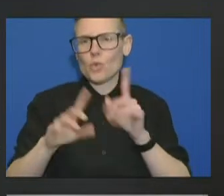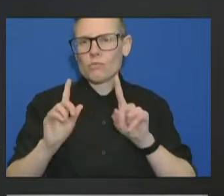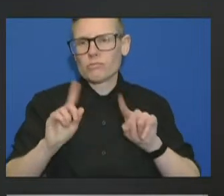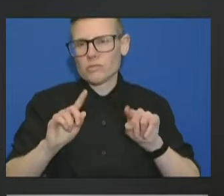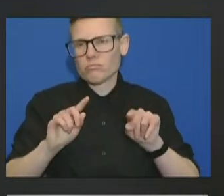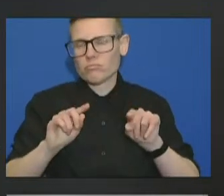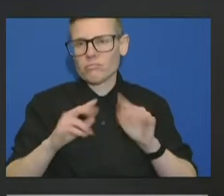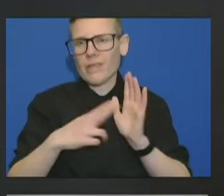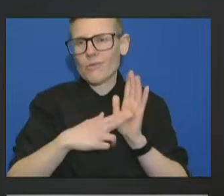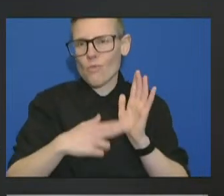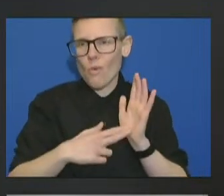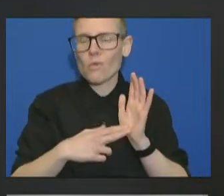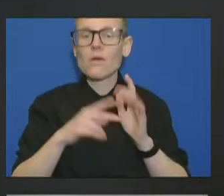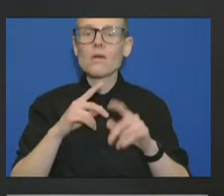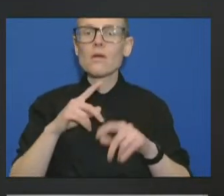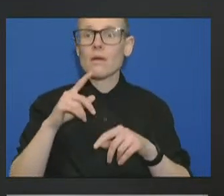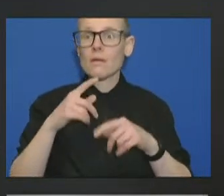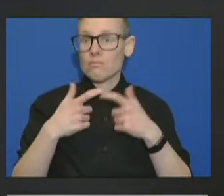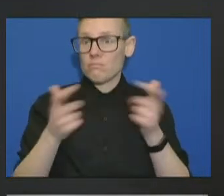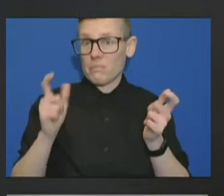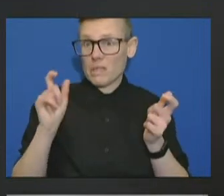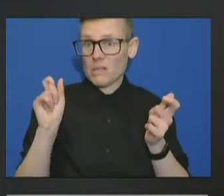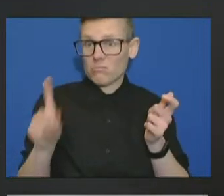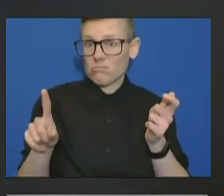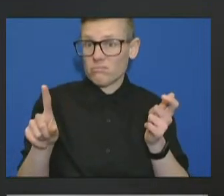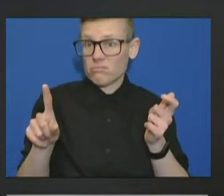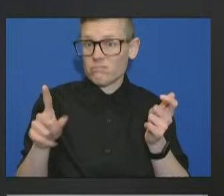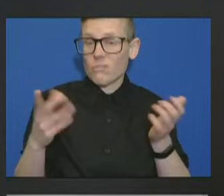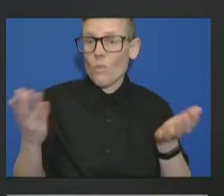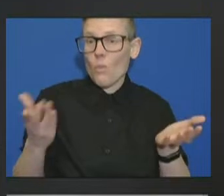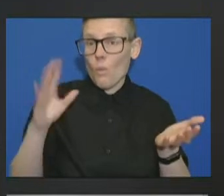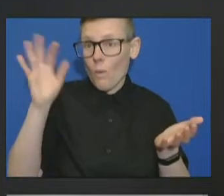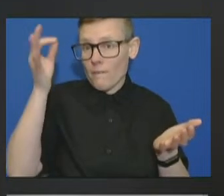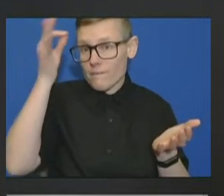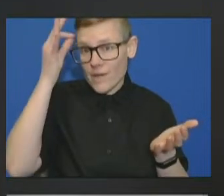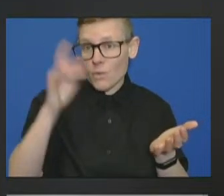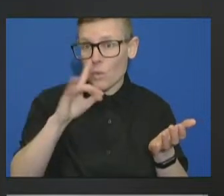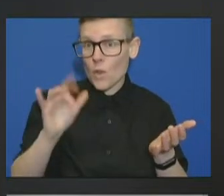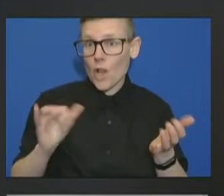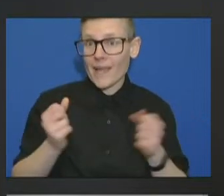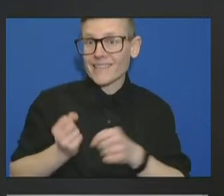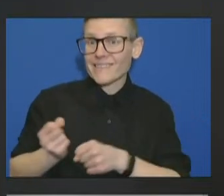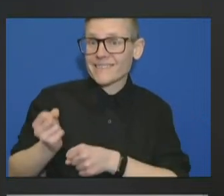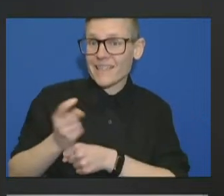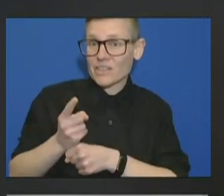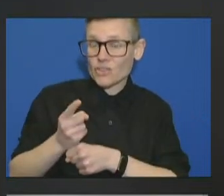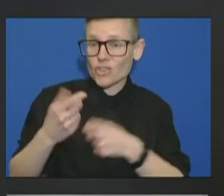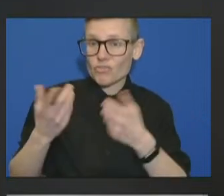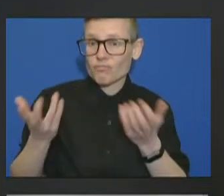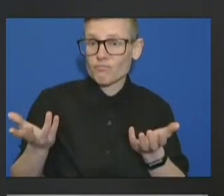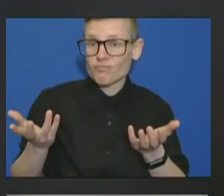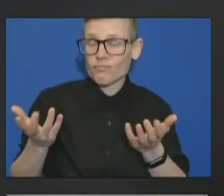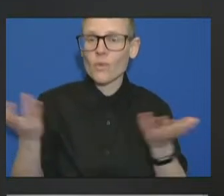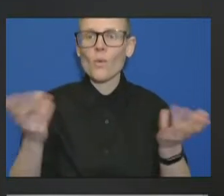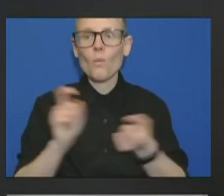year, and that is a largely an enrollment based number as well. The big question mark is what